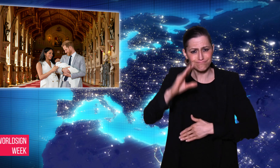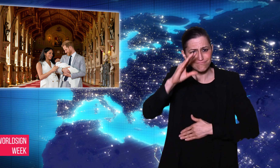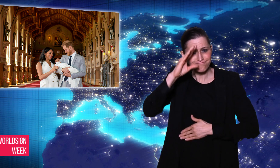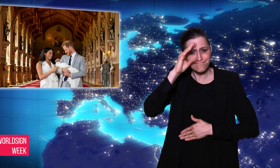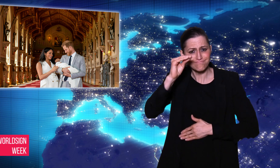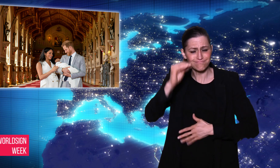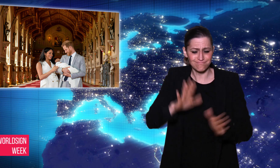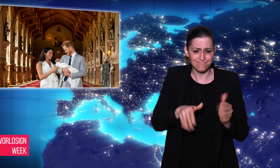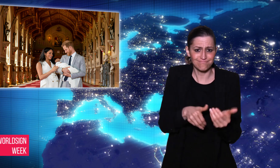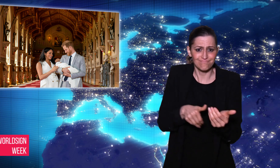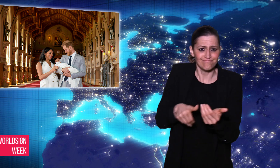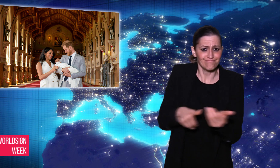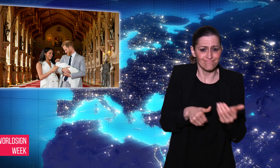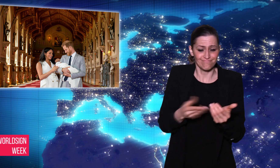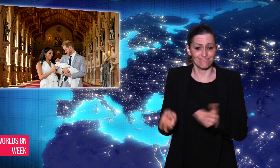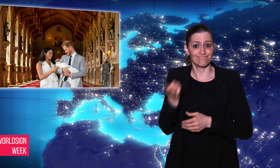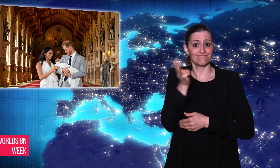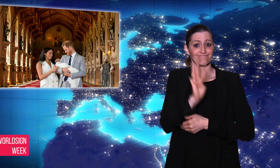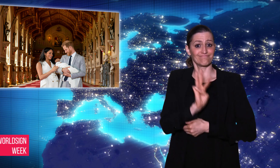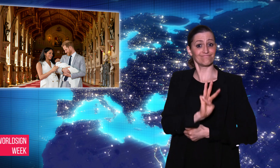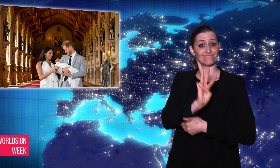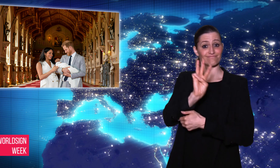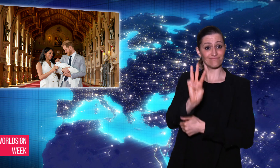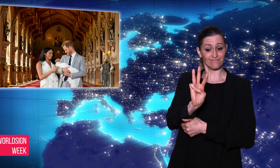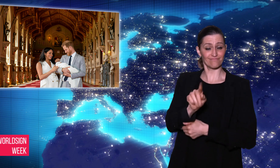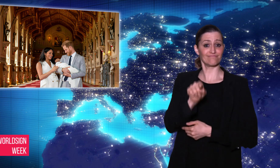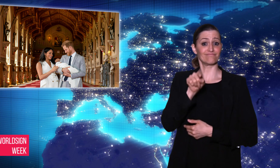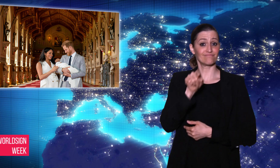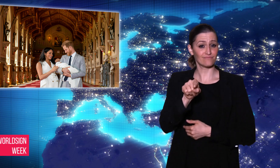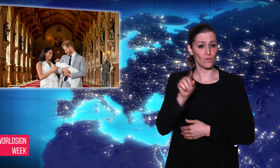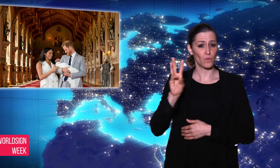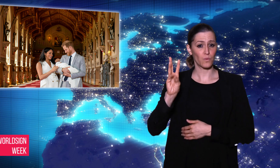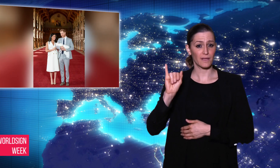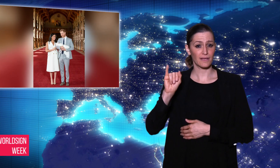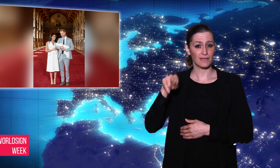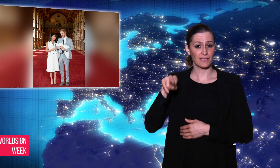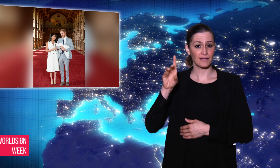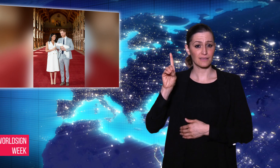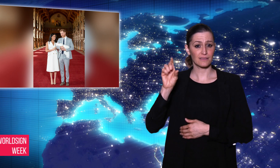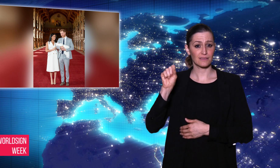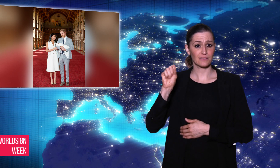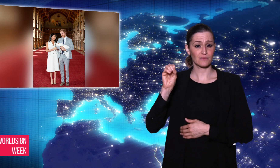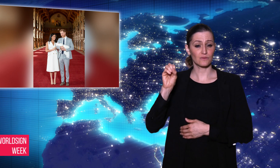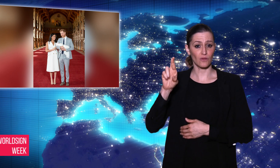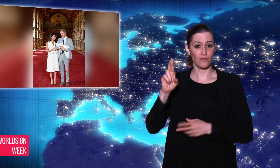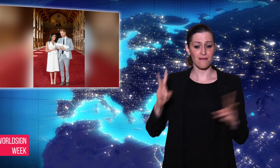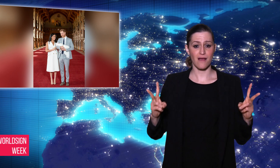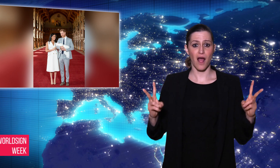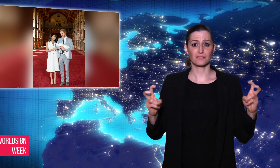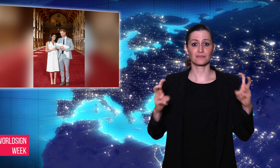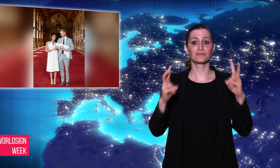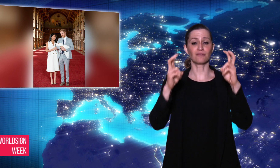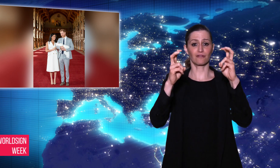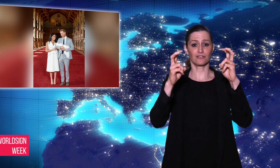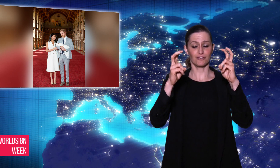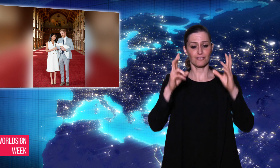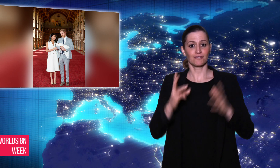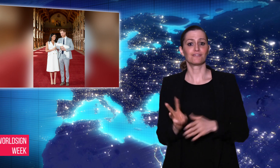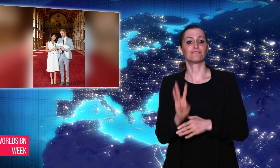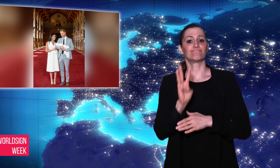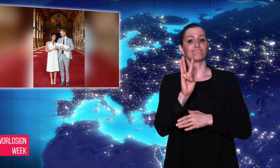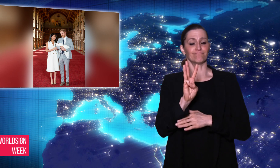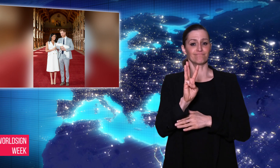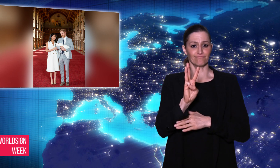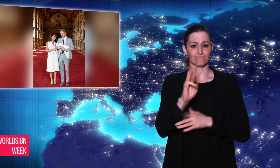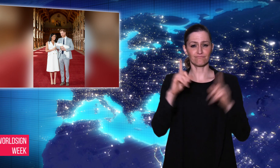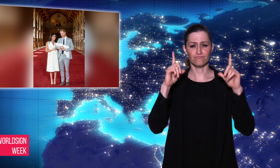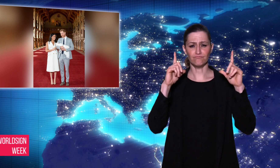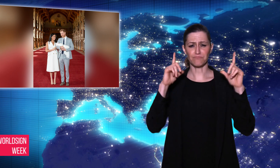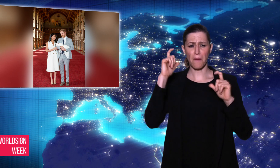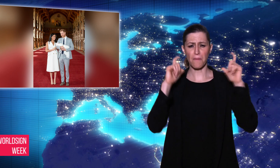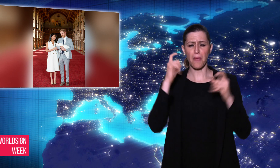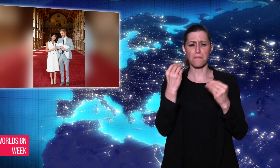with their newborn son at the Windsor Castle.